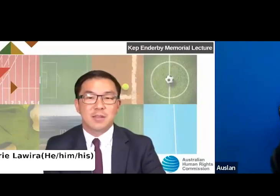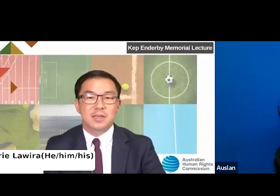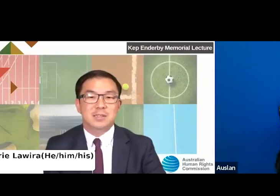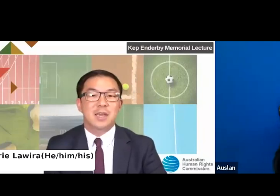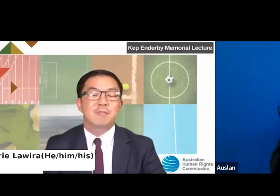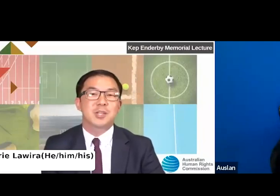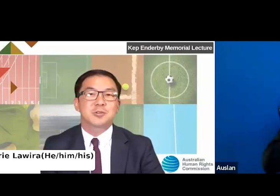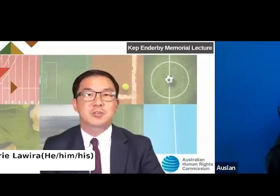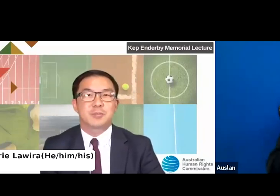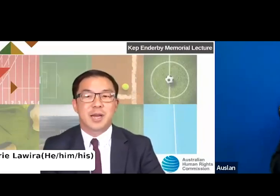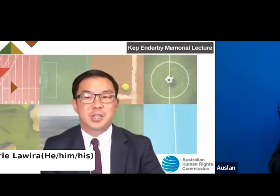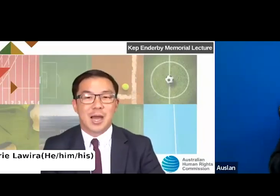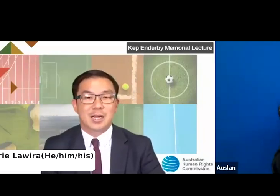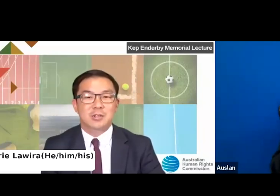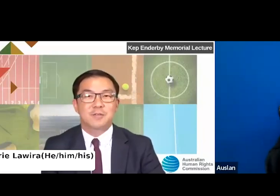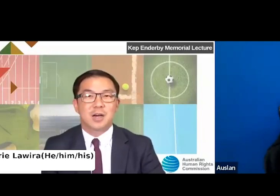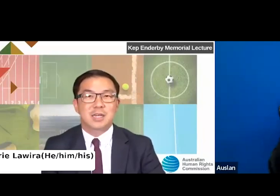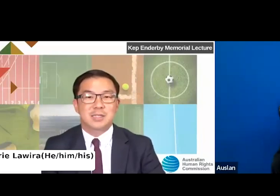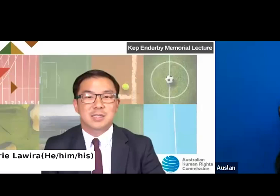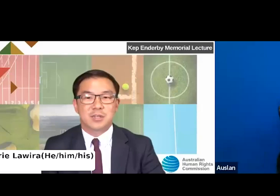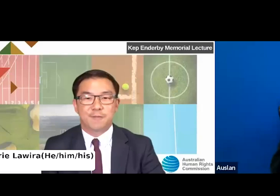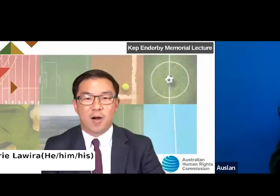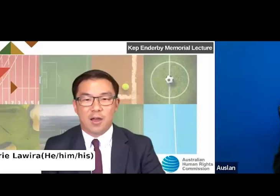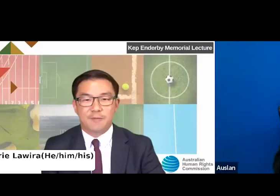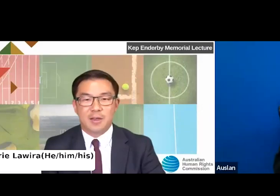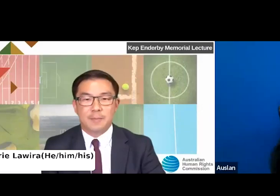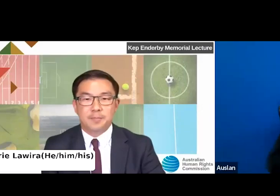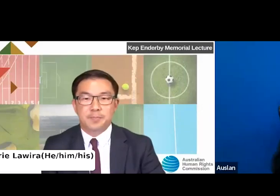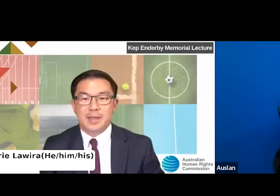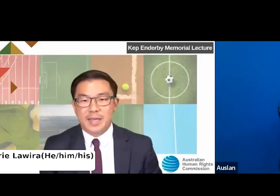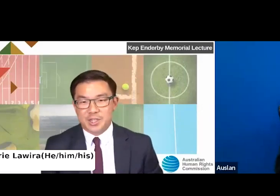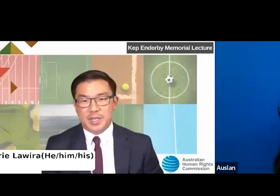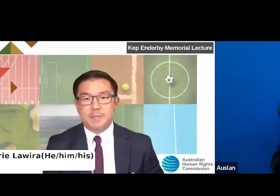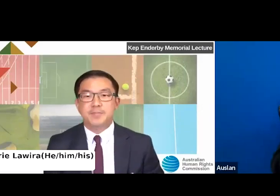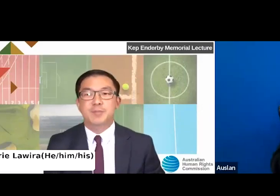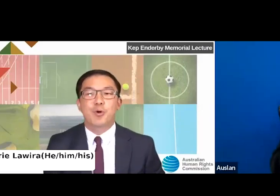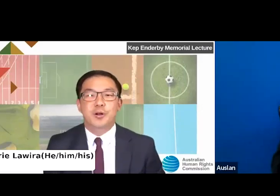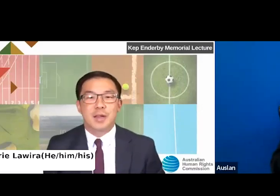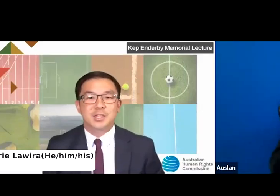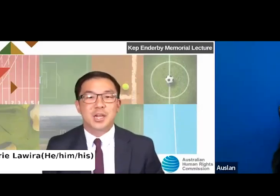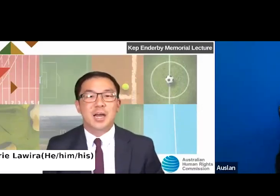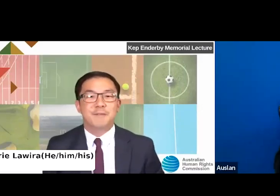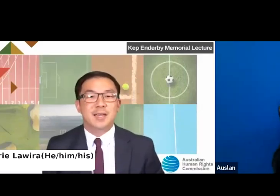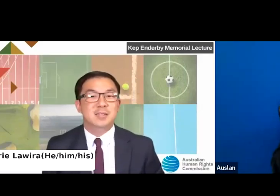that is the Racial Discrimination Act of 1975. Each year, the Memorial Lecture advances